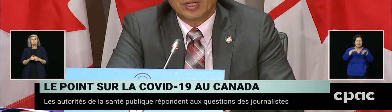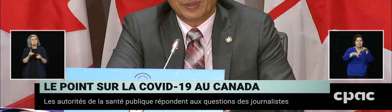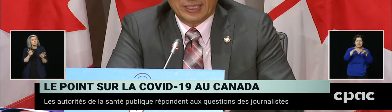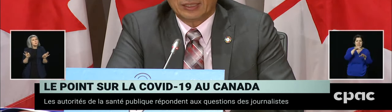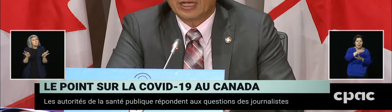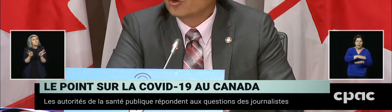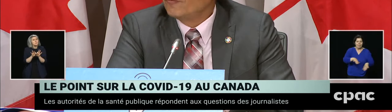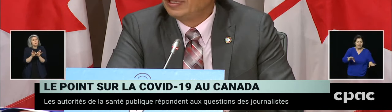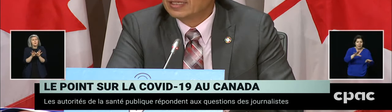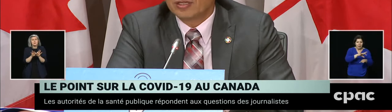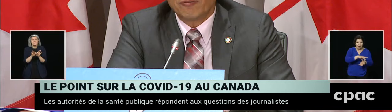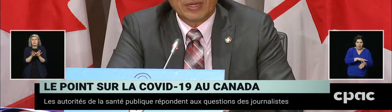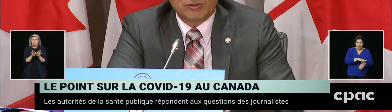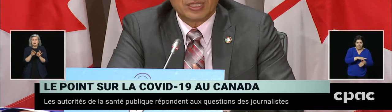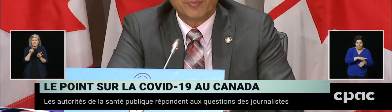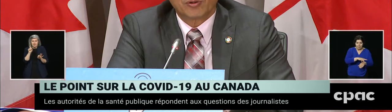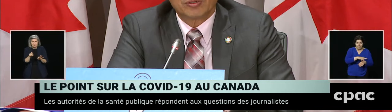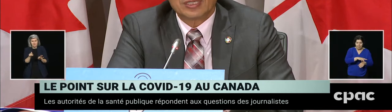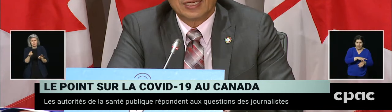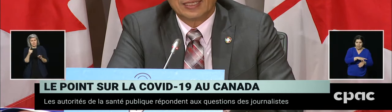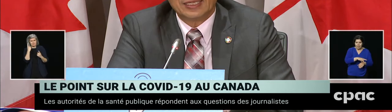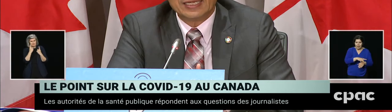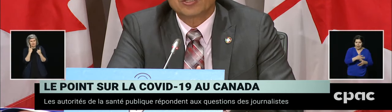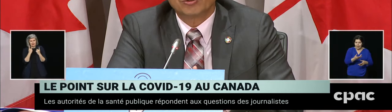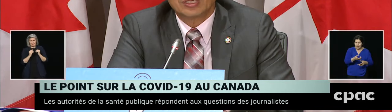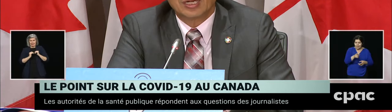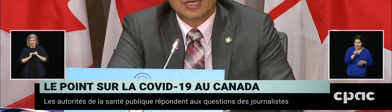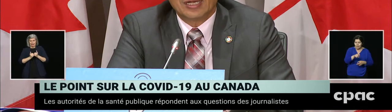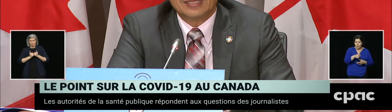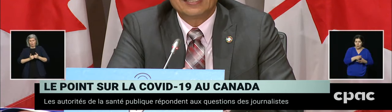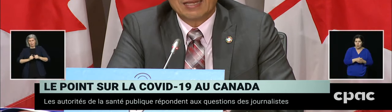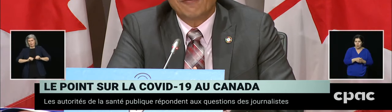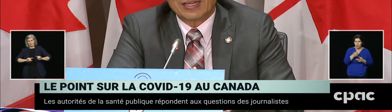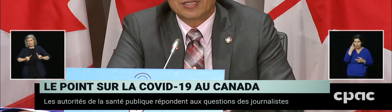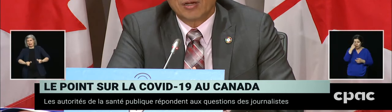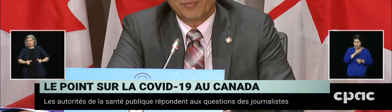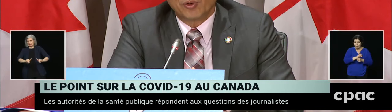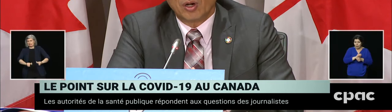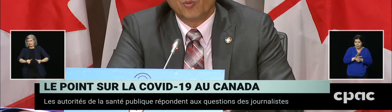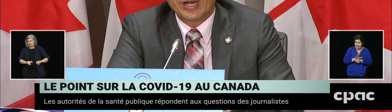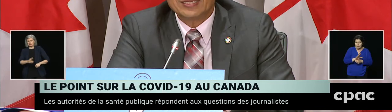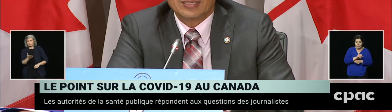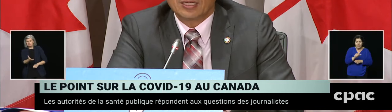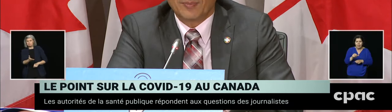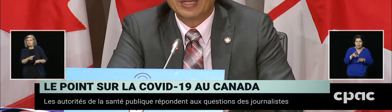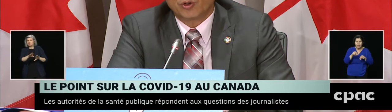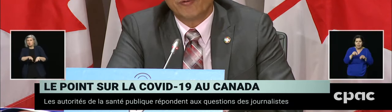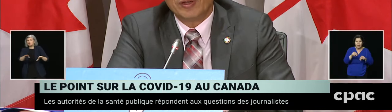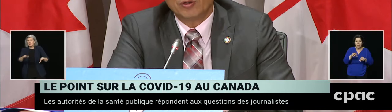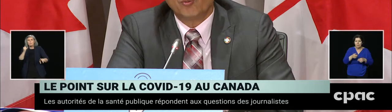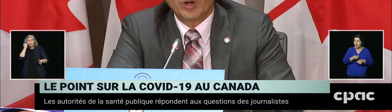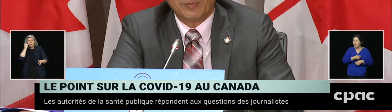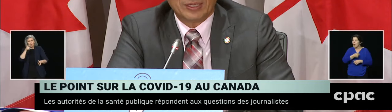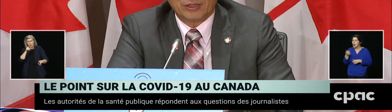IMPORTANT TO HAVE A TESTING APPROACH FOR SICK CHILDREN.